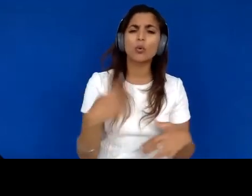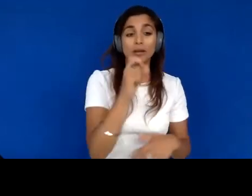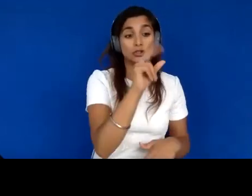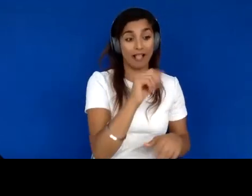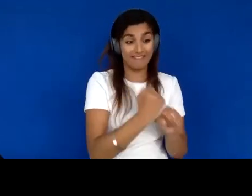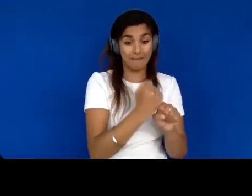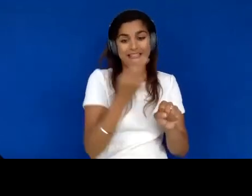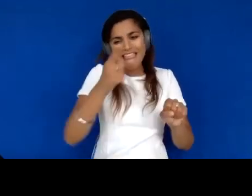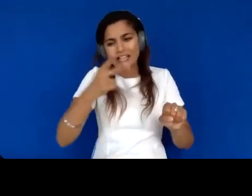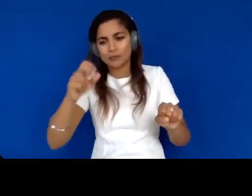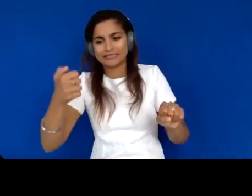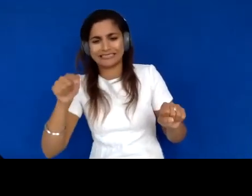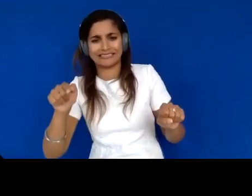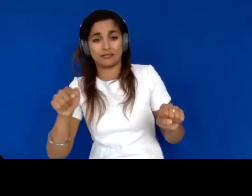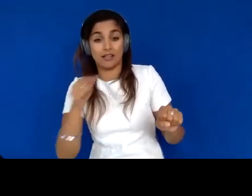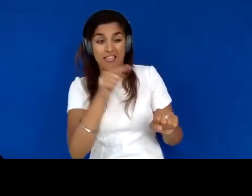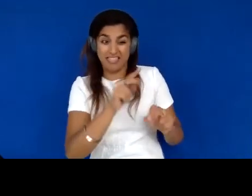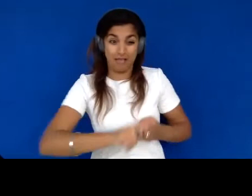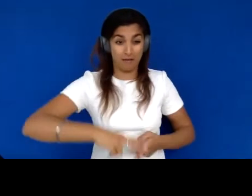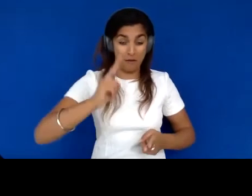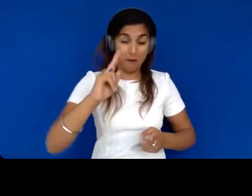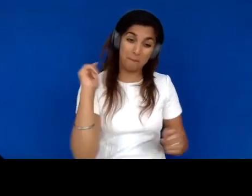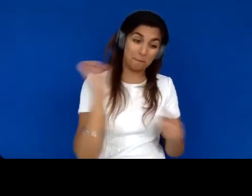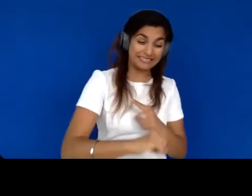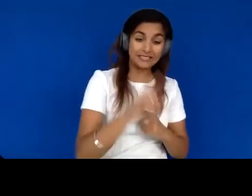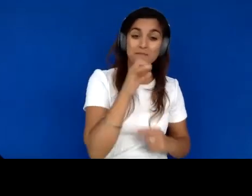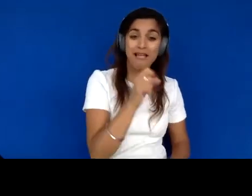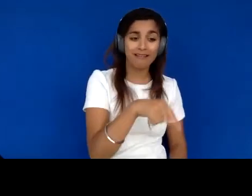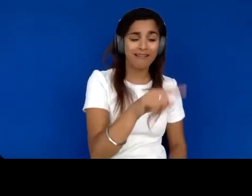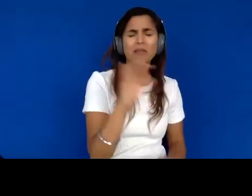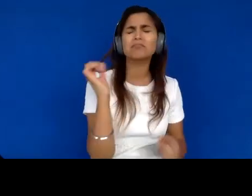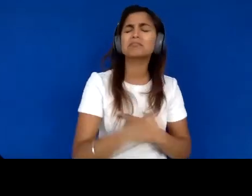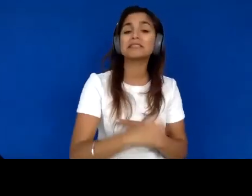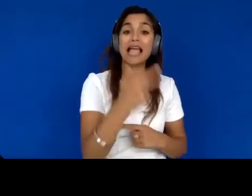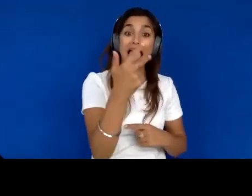outperform their milk and patriots claiming 89 34 british golds at london